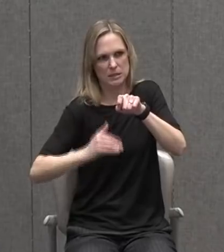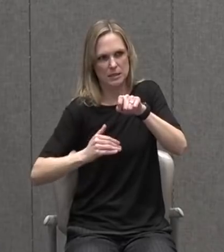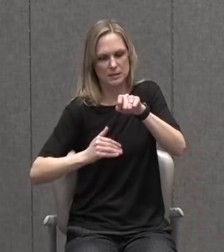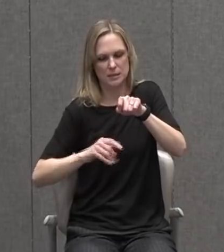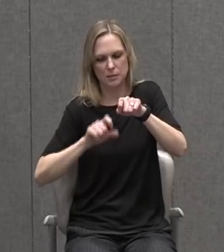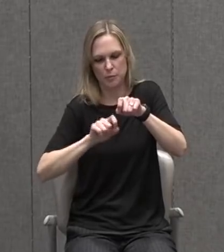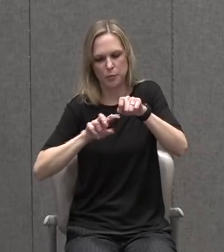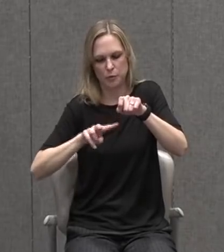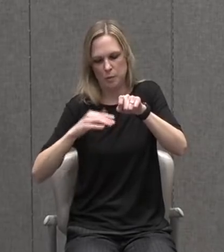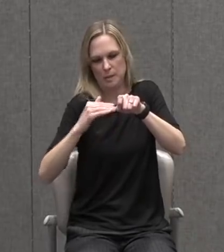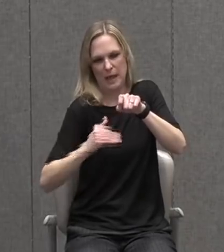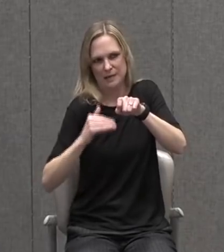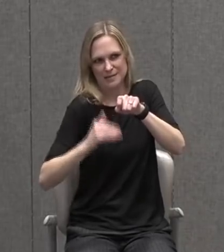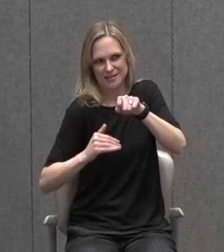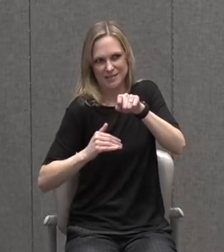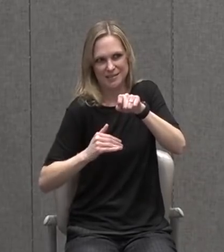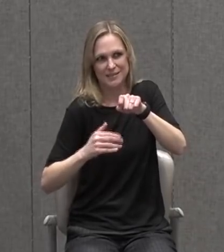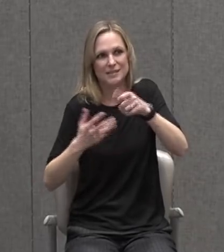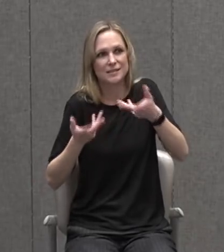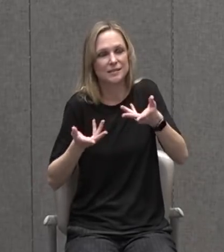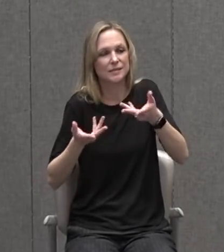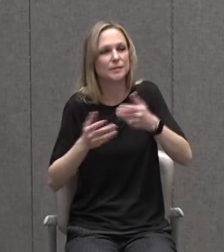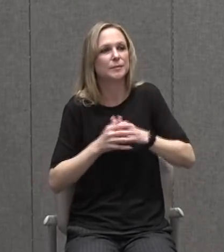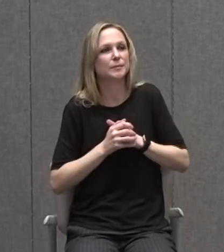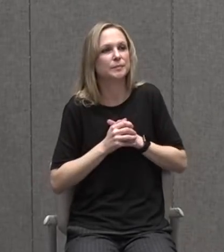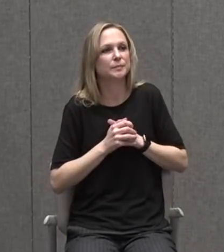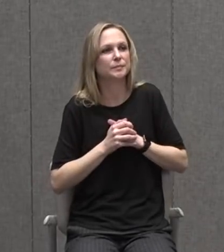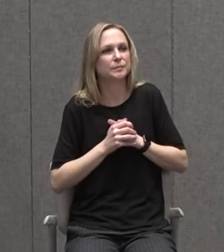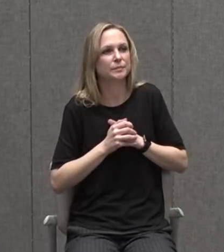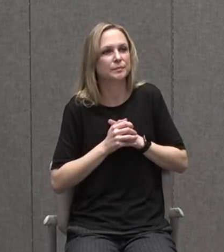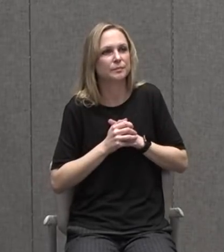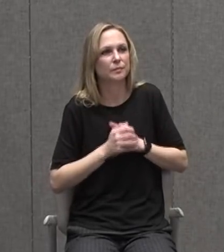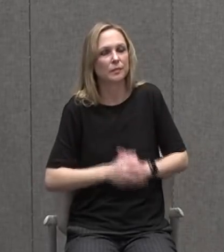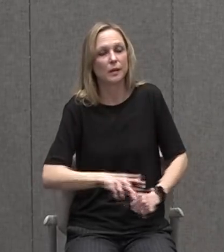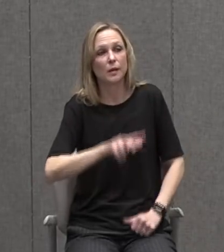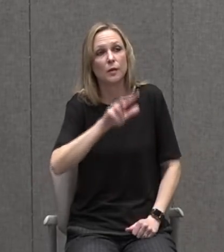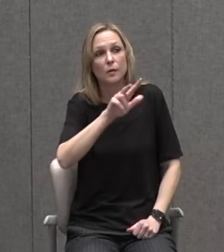So as we're working on that number, we could do 39,